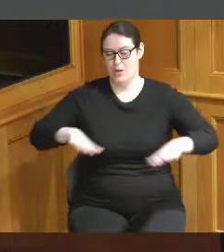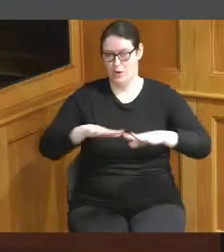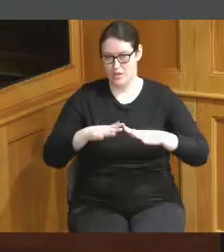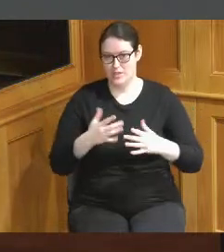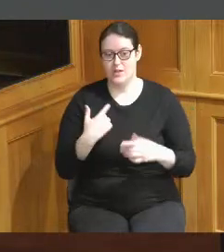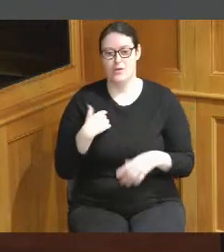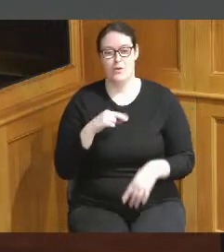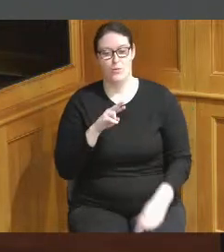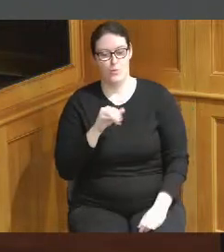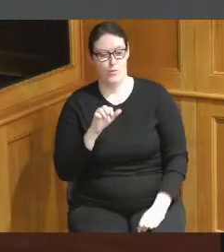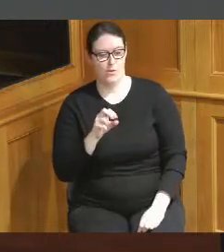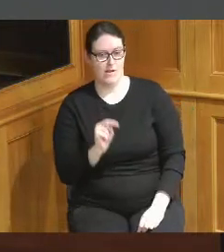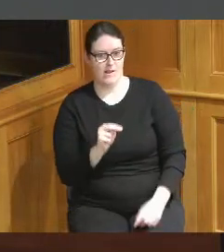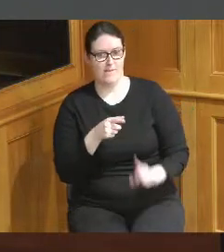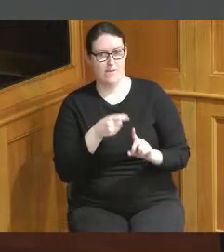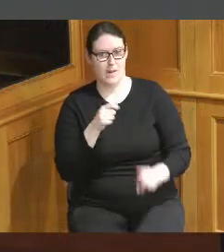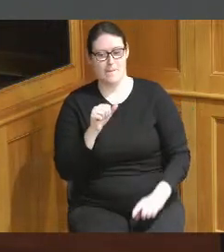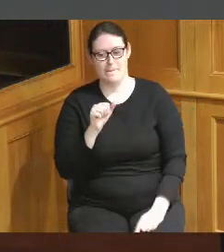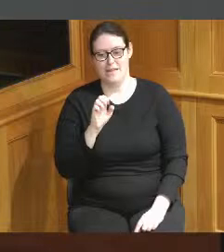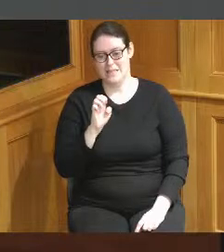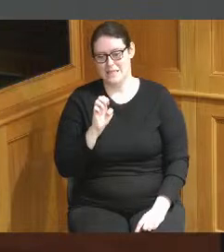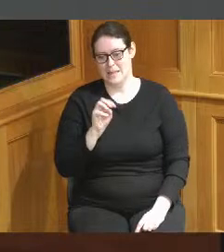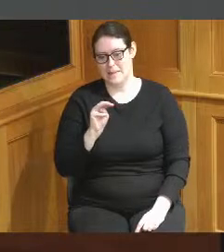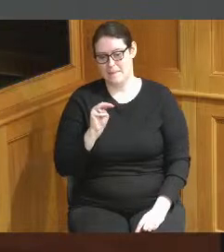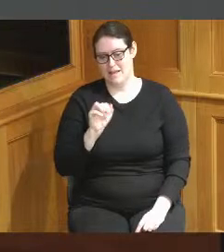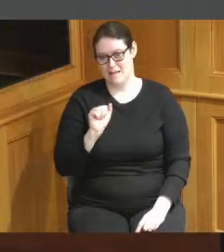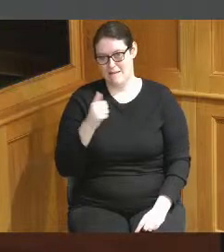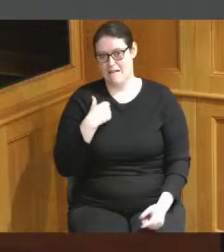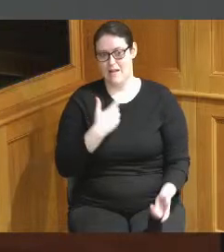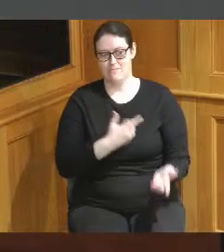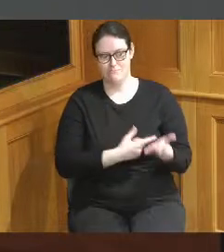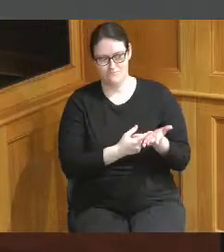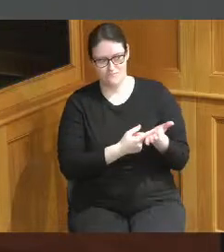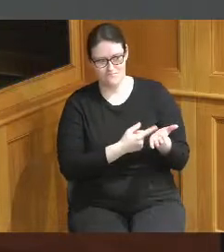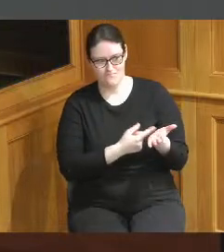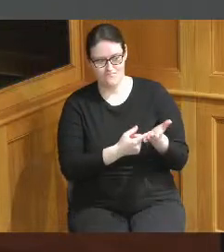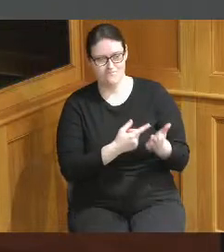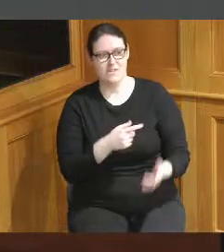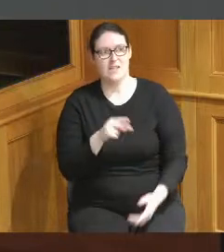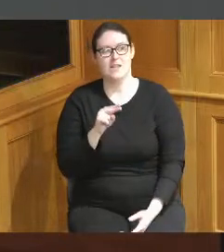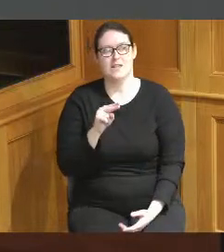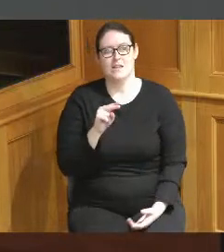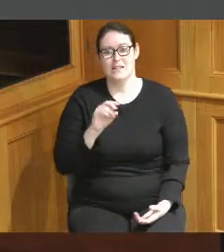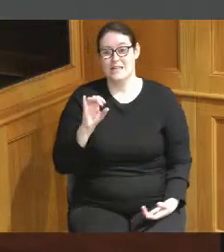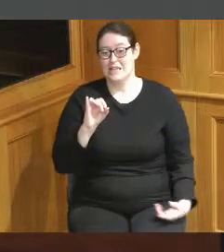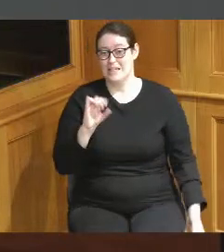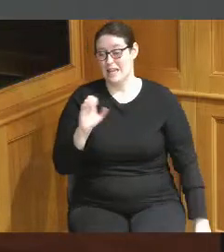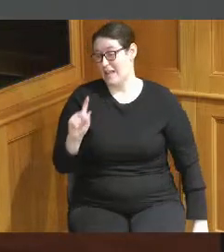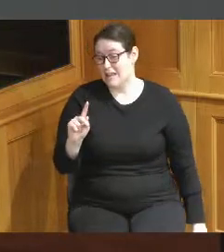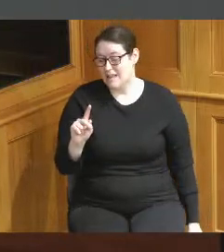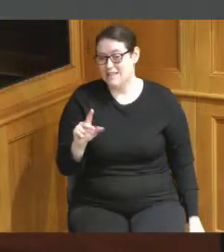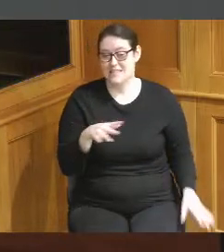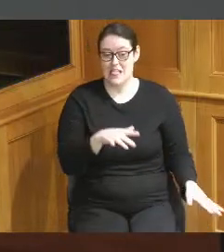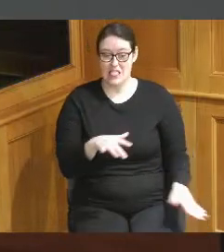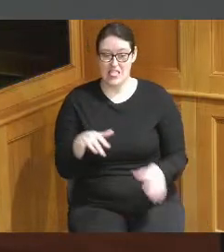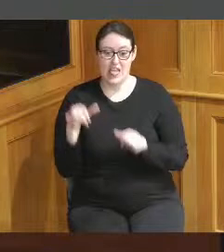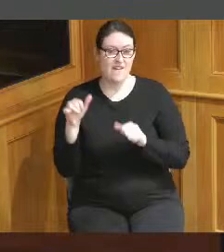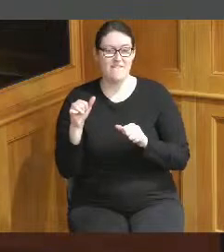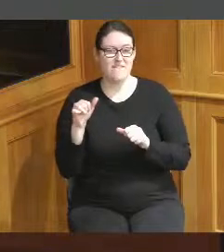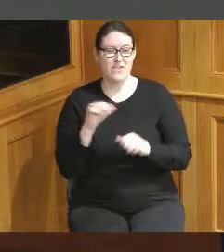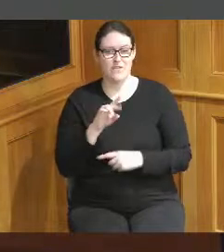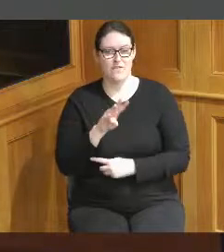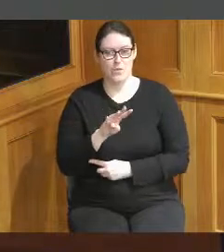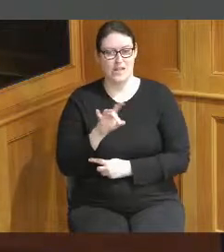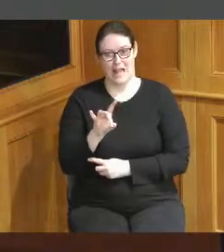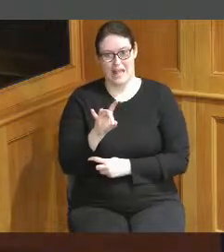very good just couple couple things the first one is that while we recognized the service of Auditor